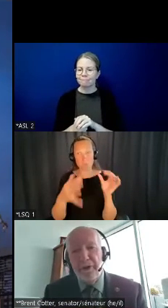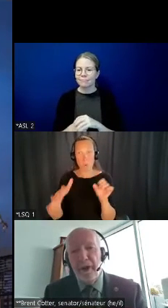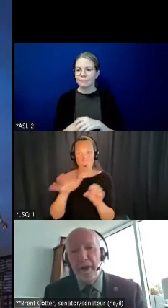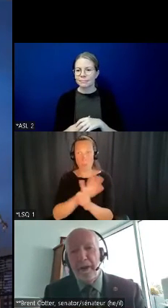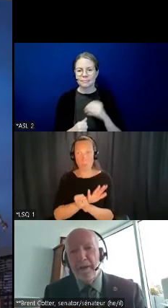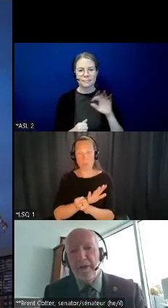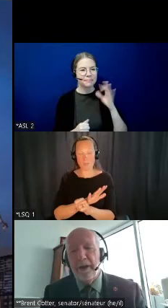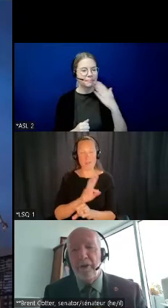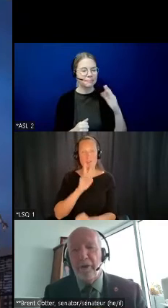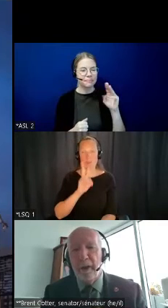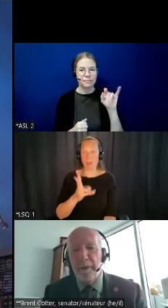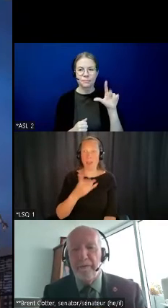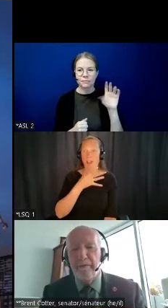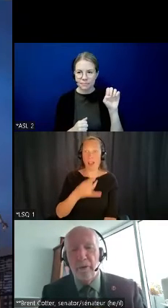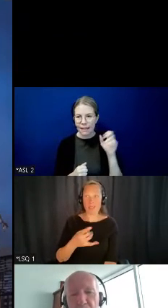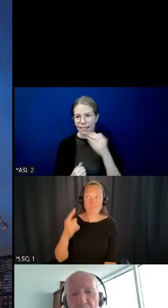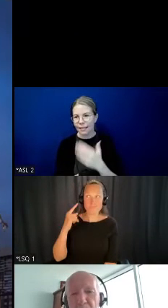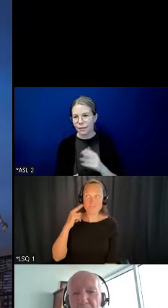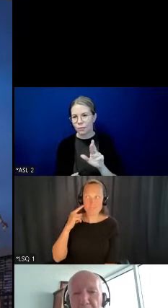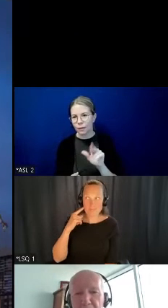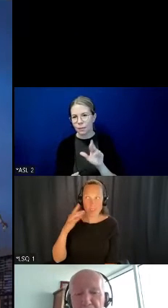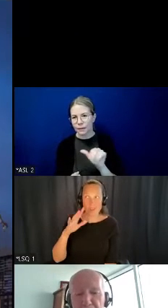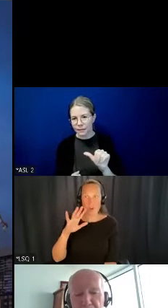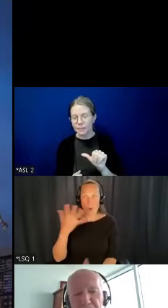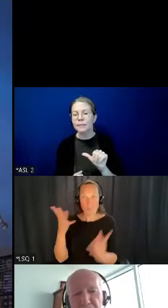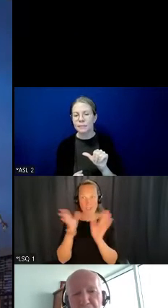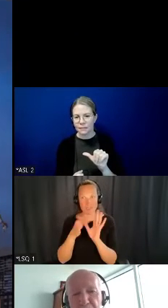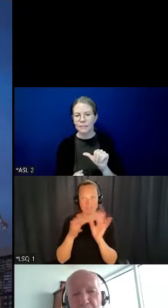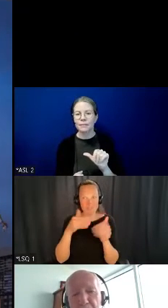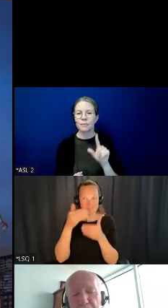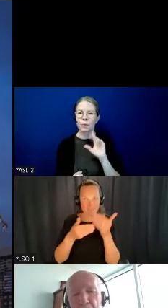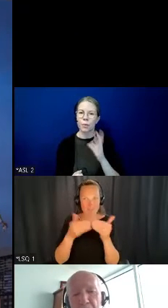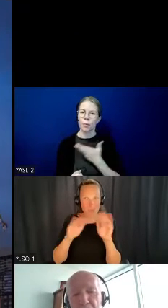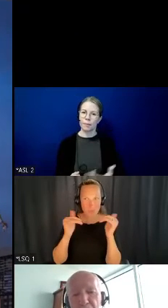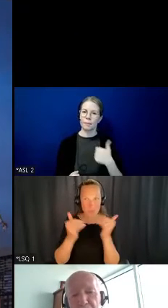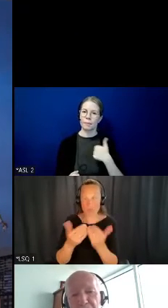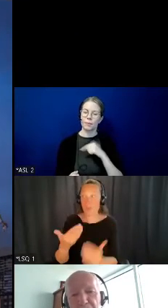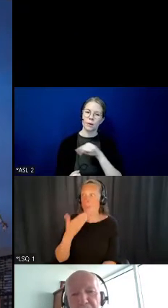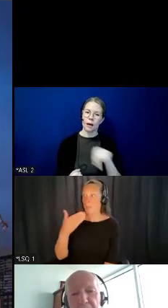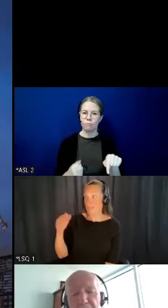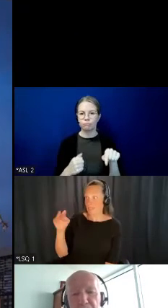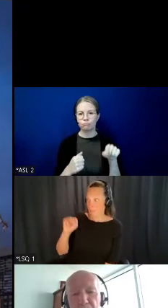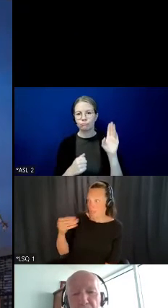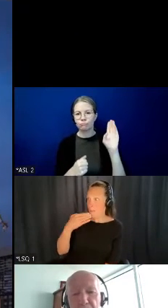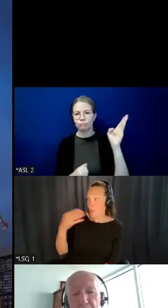THANK YOU, MICHELLE. AND THANK YOU, RABIA, FOR WELCOMING ME TO THIS. I WILL TRY TO SPEAK FOR